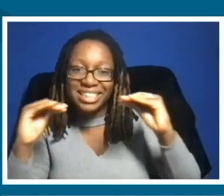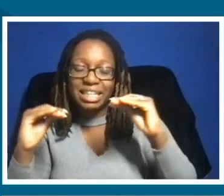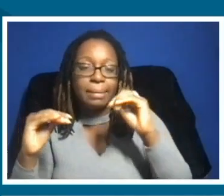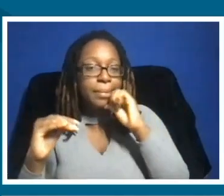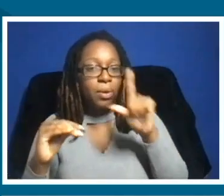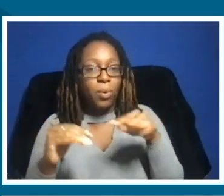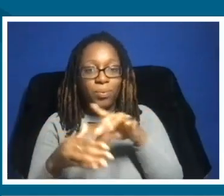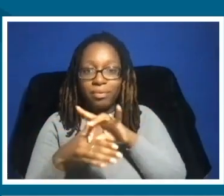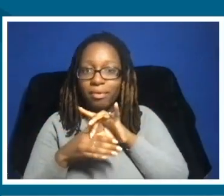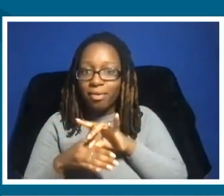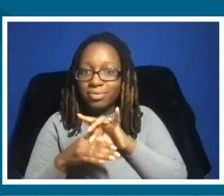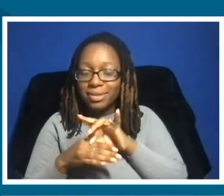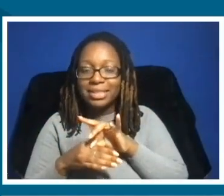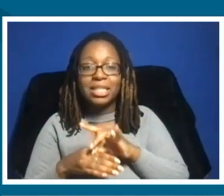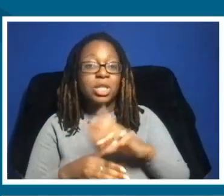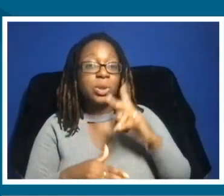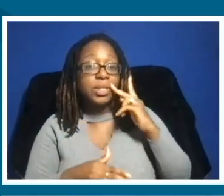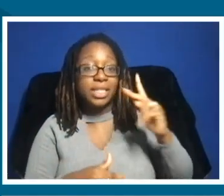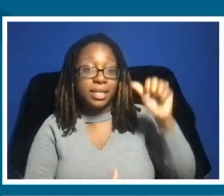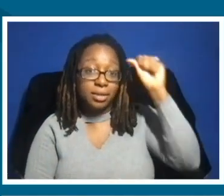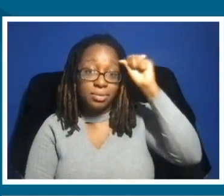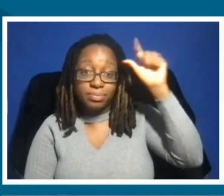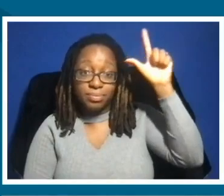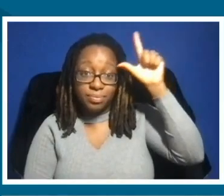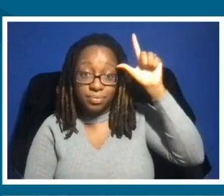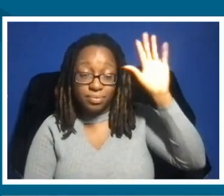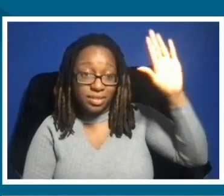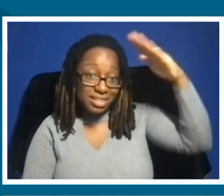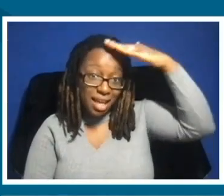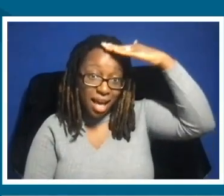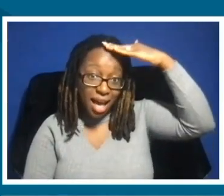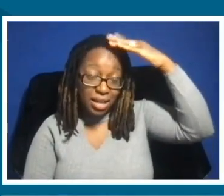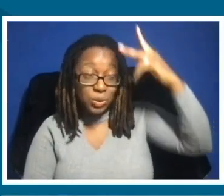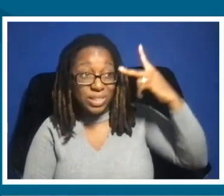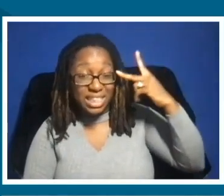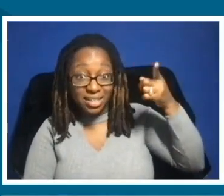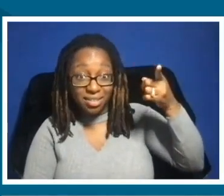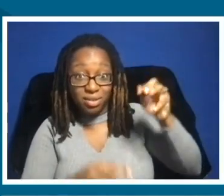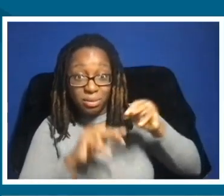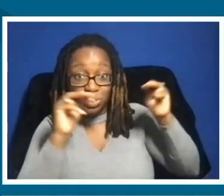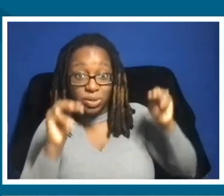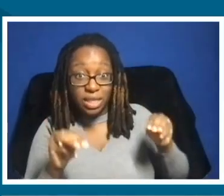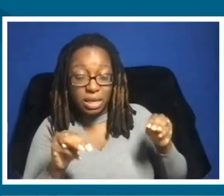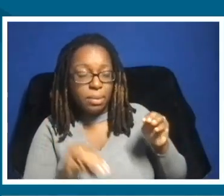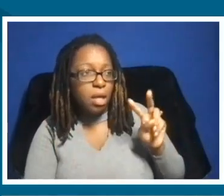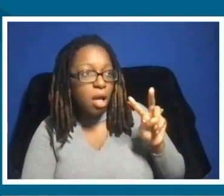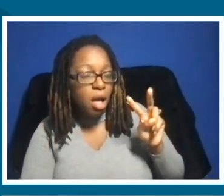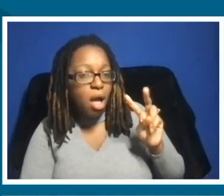see abraham lincoln's hat in a museum